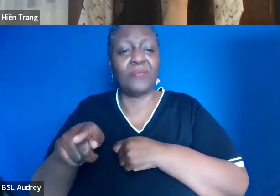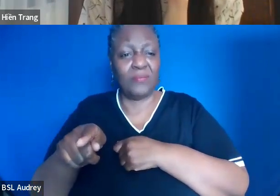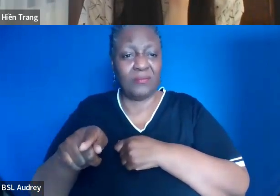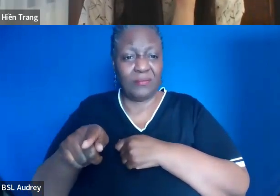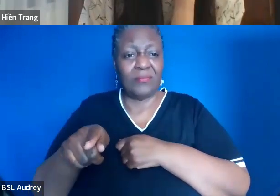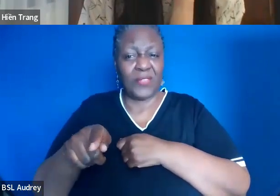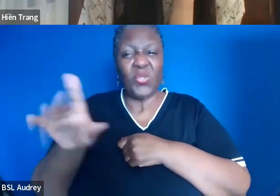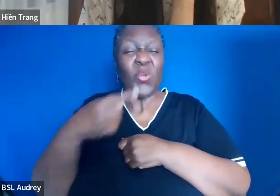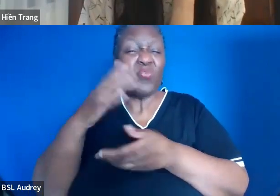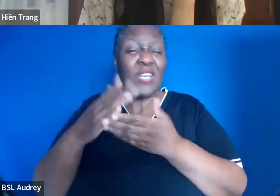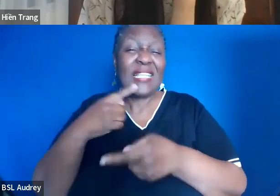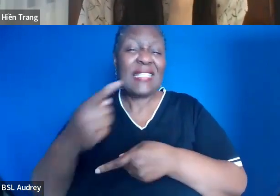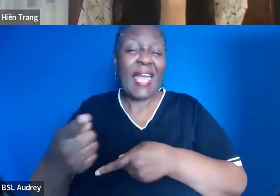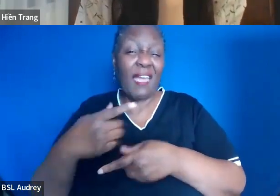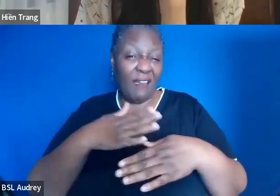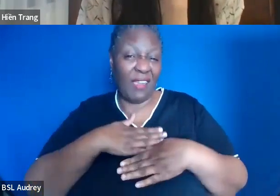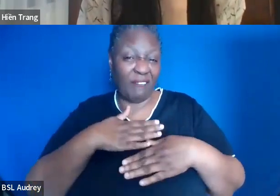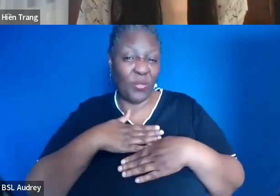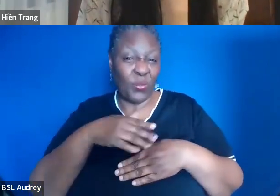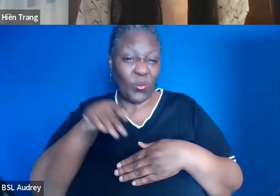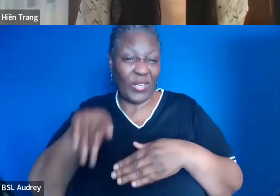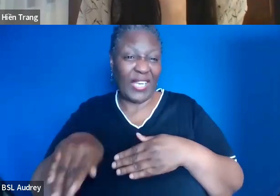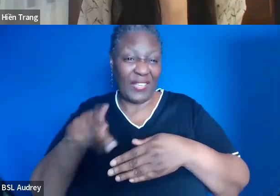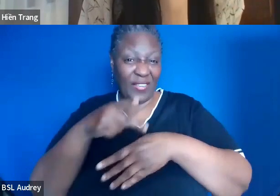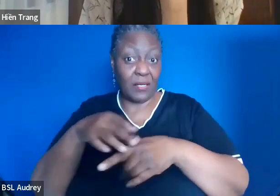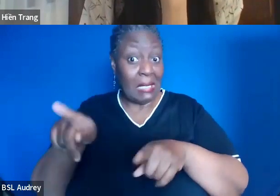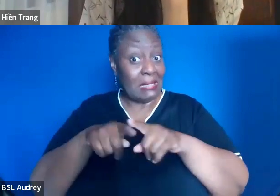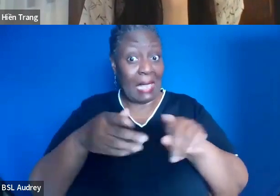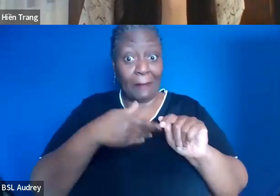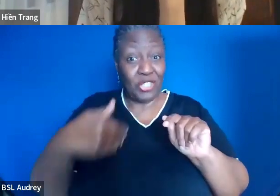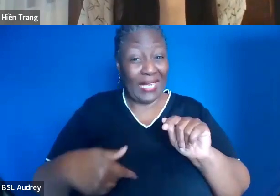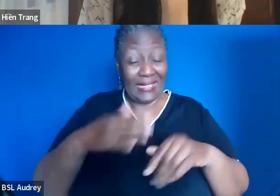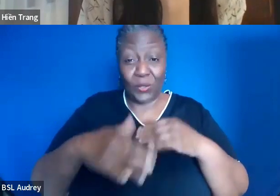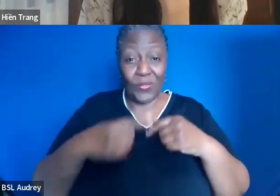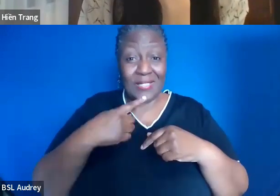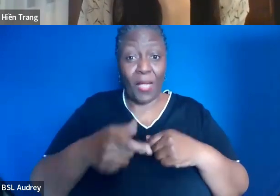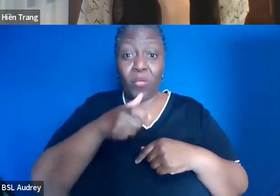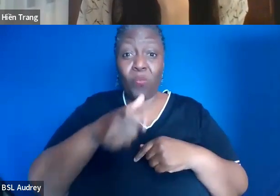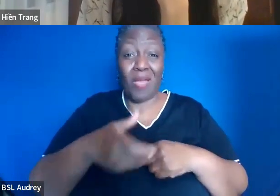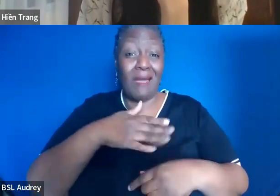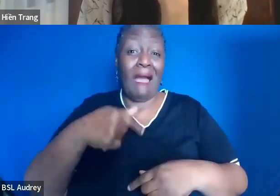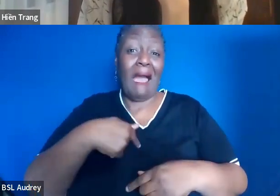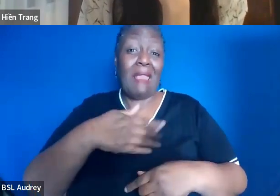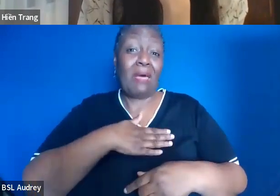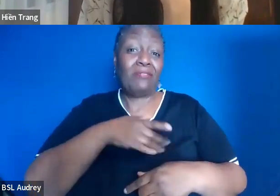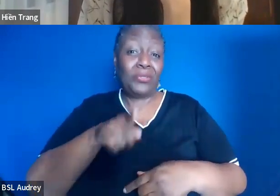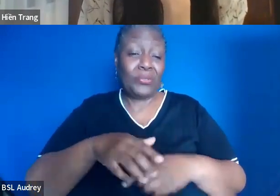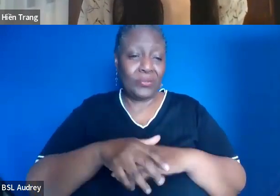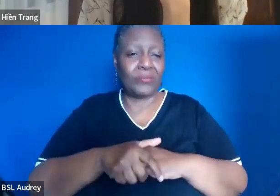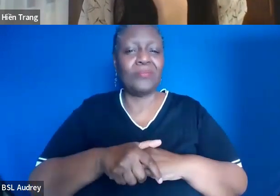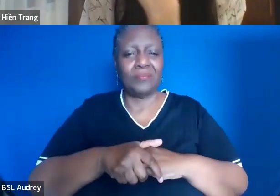say I love you in Vietnamese culture Texans says same in Chinese culture um uh so I'd also like to